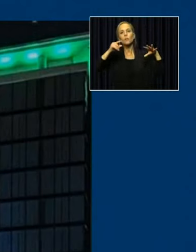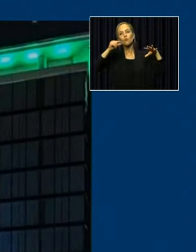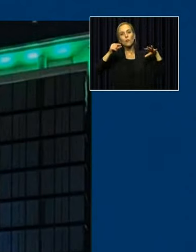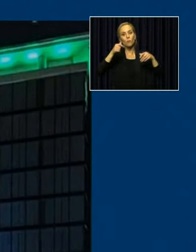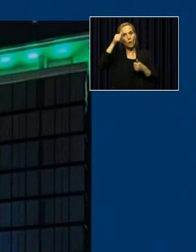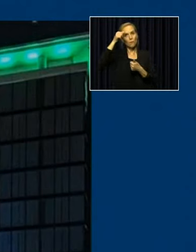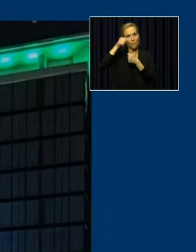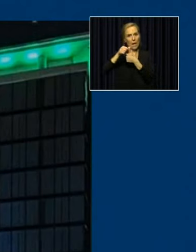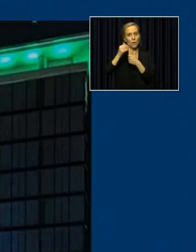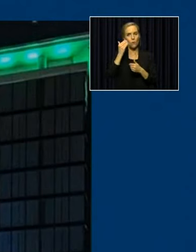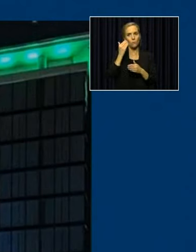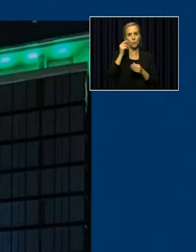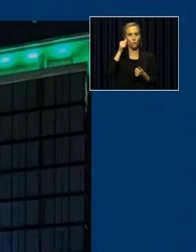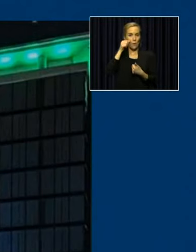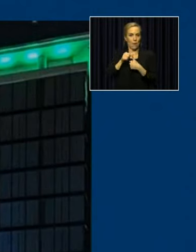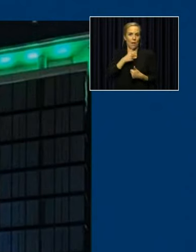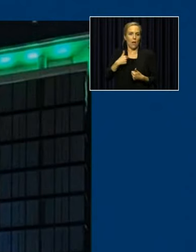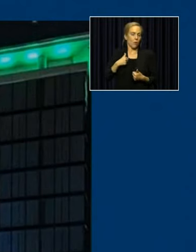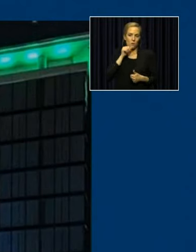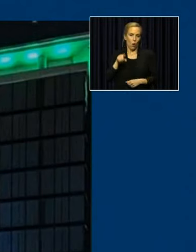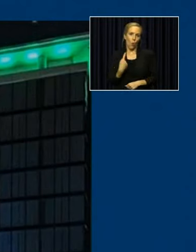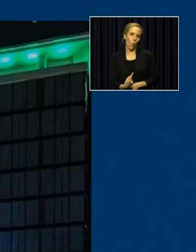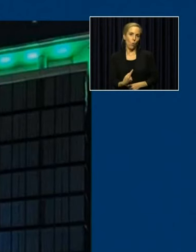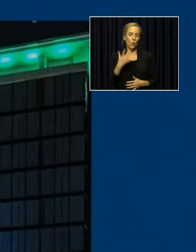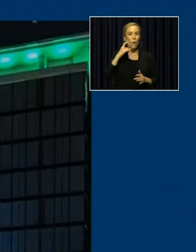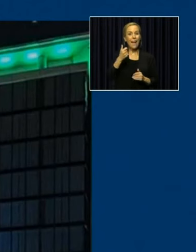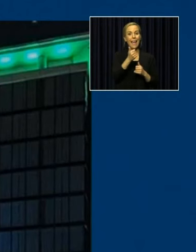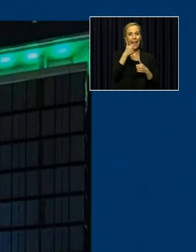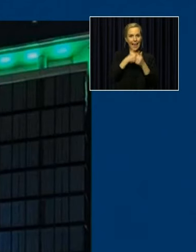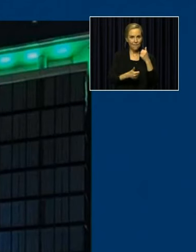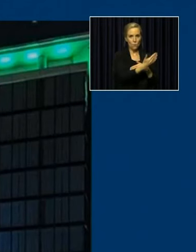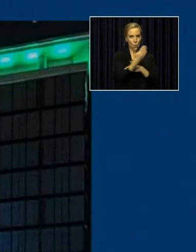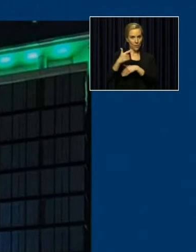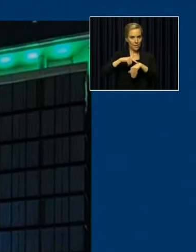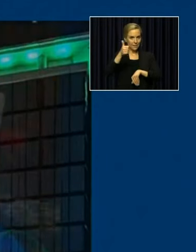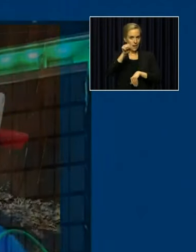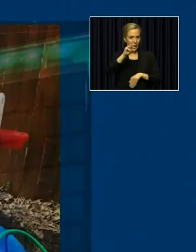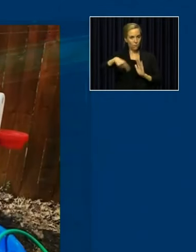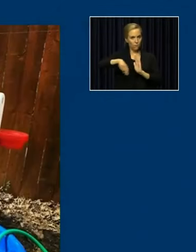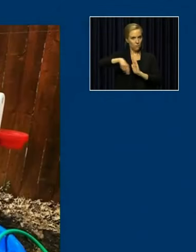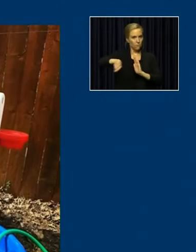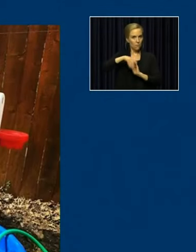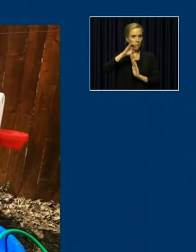GREAT JOB OF COMMUNICATING WITH KENTUCKY ANSWERED EVERY DAY DURING THIS CRISIS.